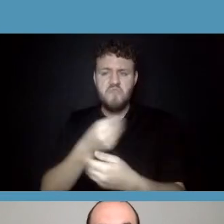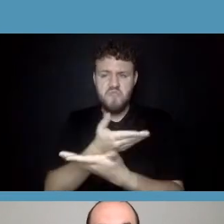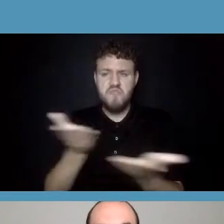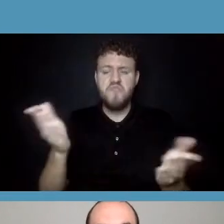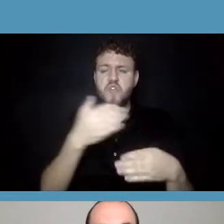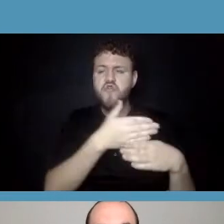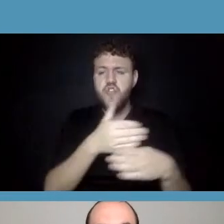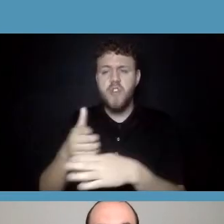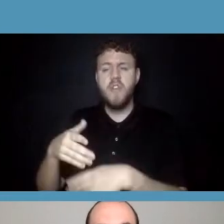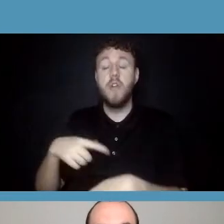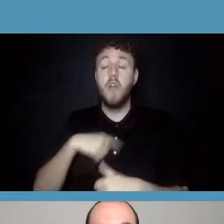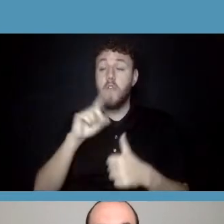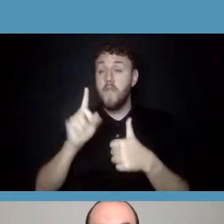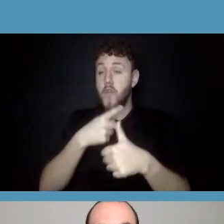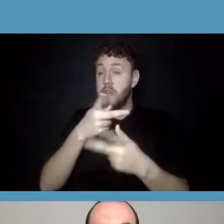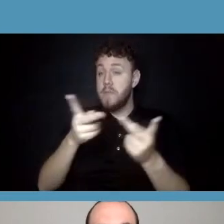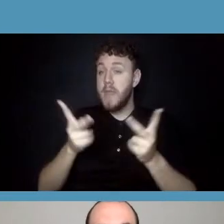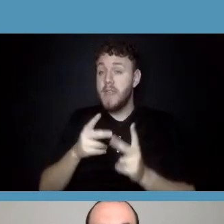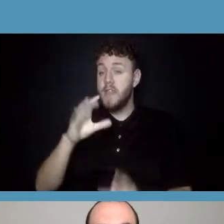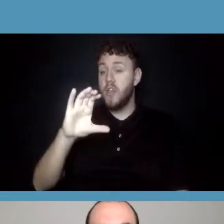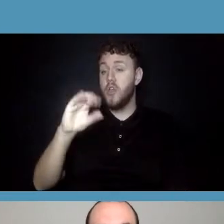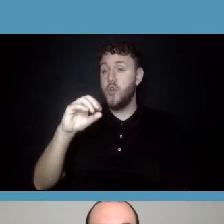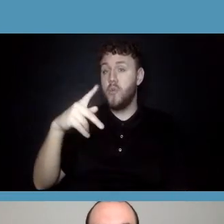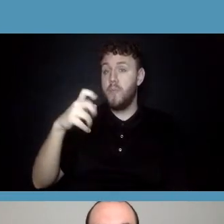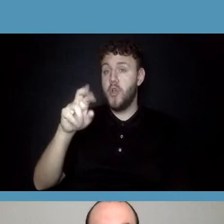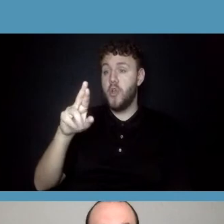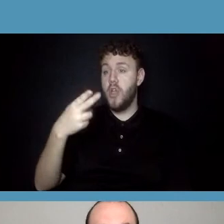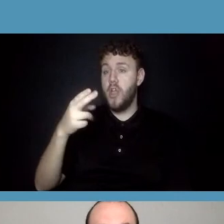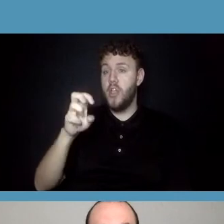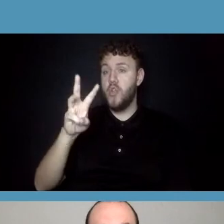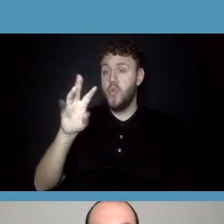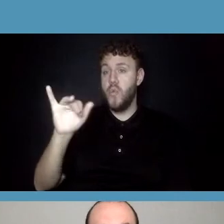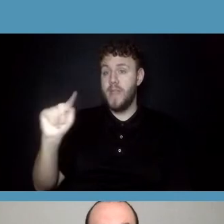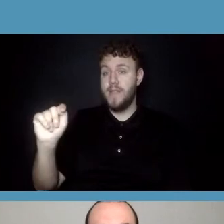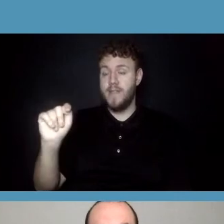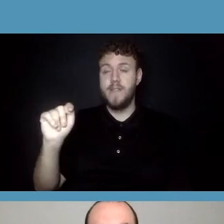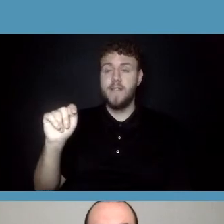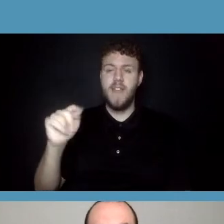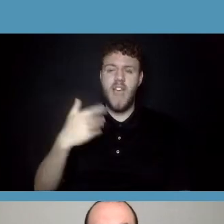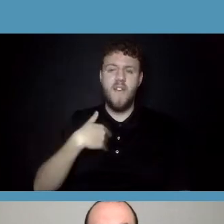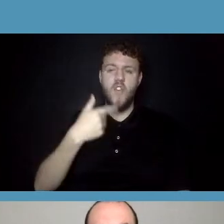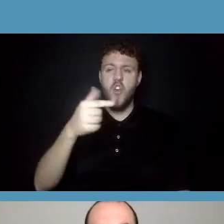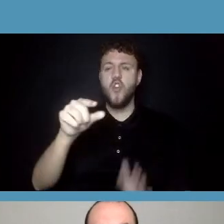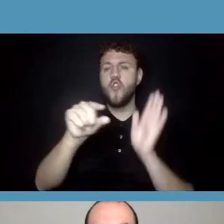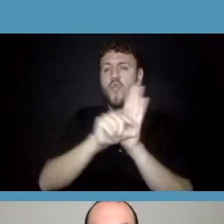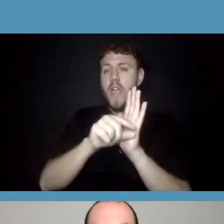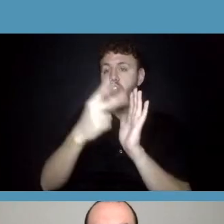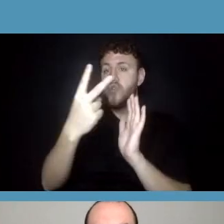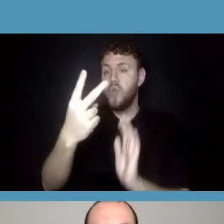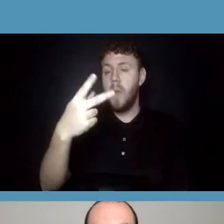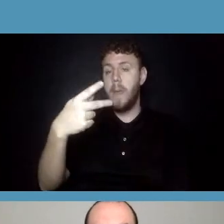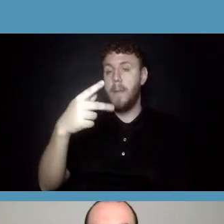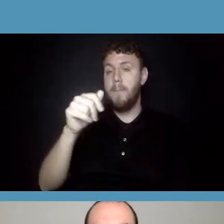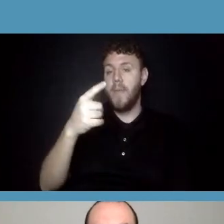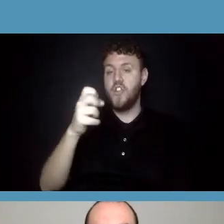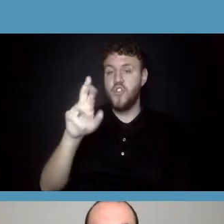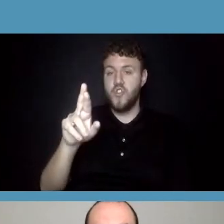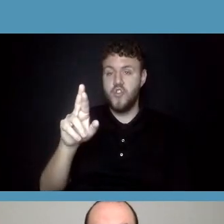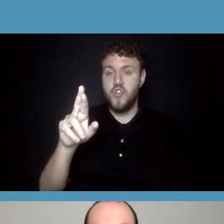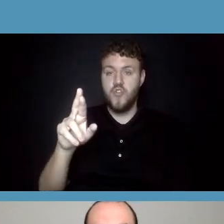go to that is the Cooper Hewitt. They have a great two-pager guideline on their website if you